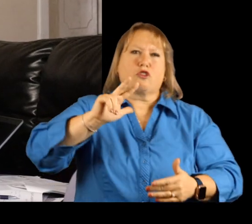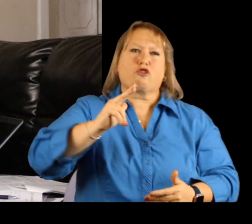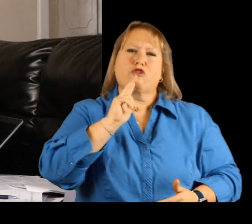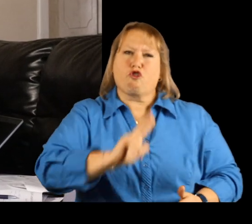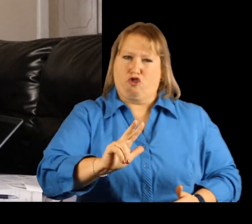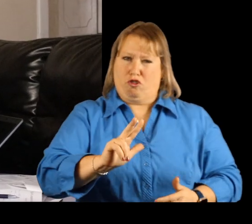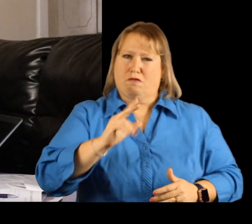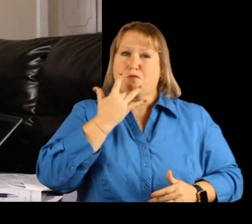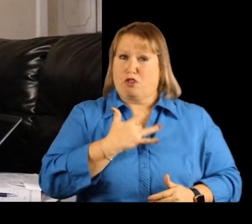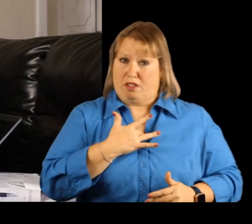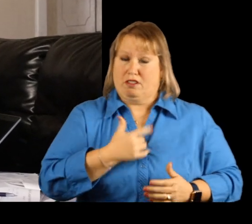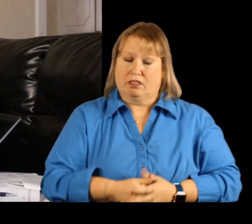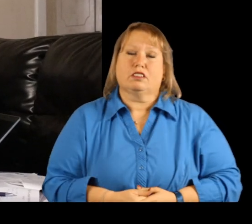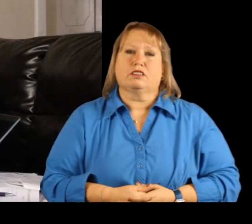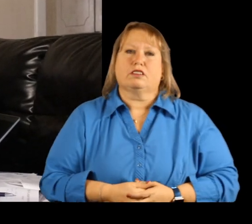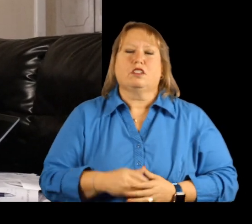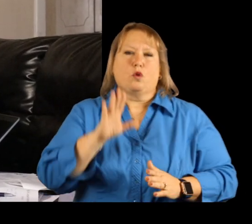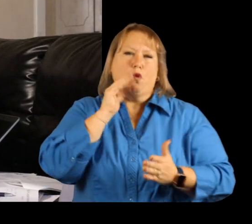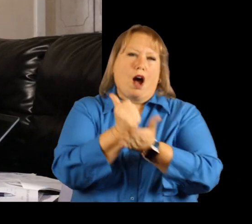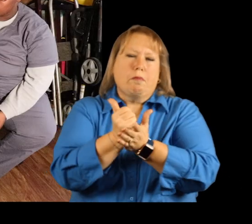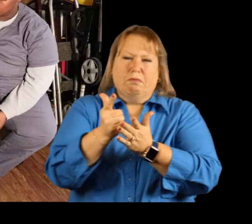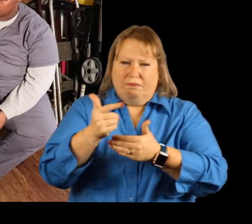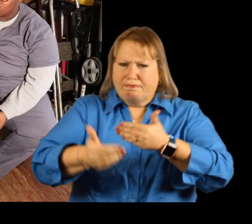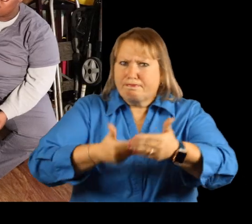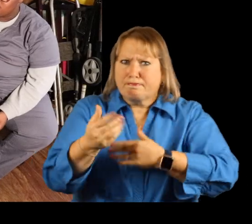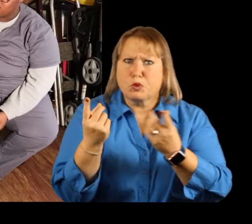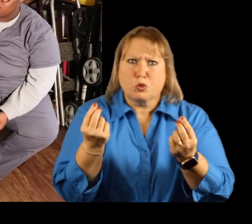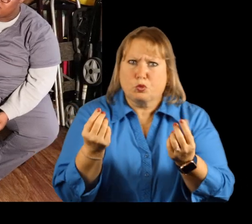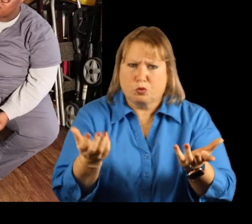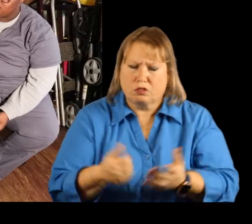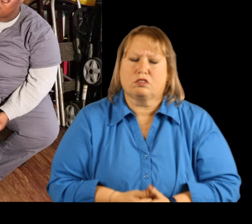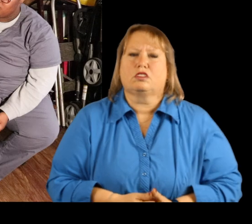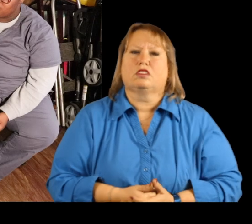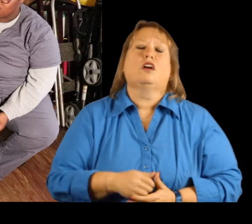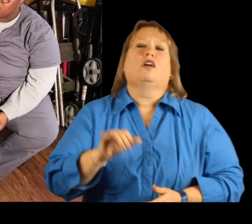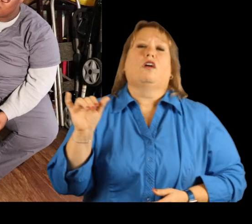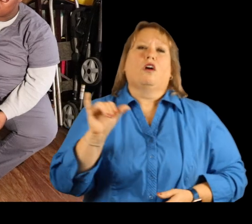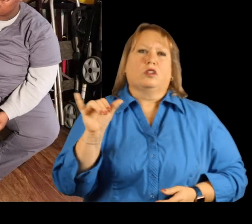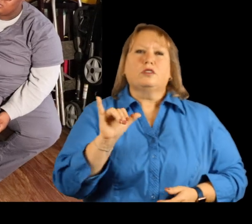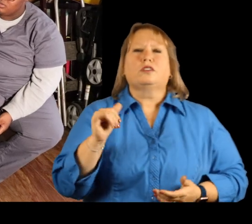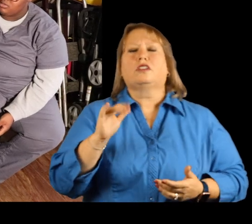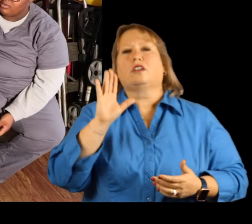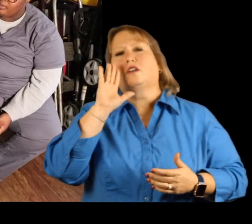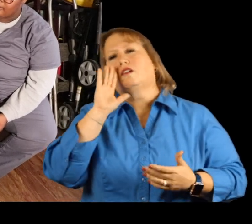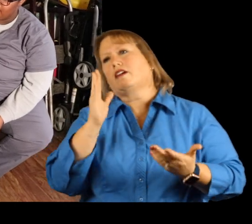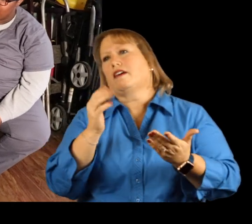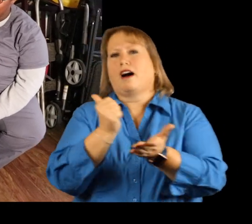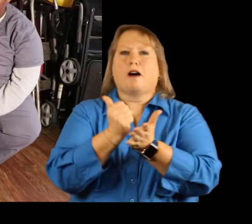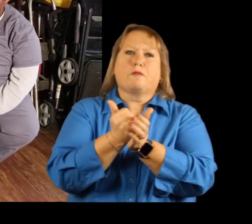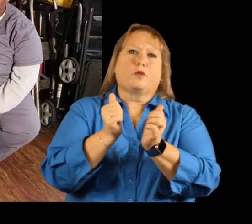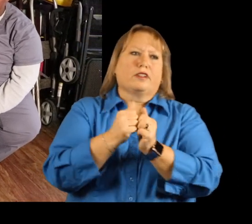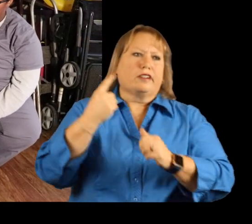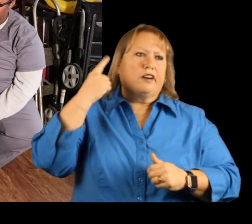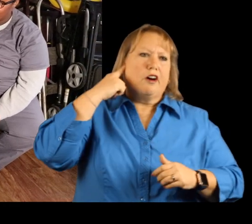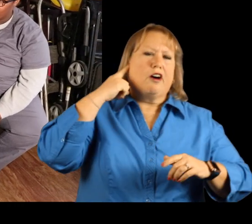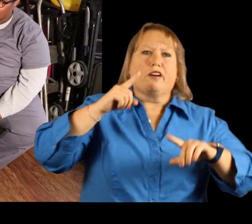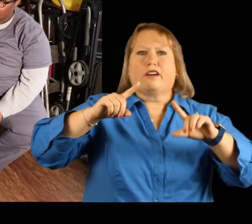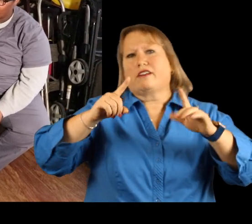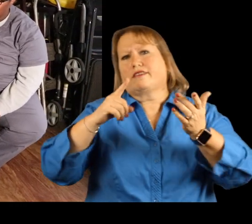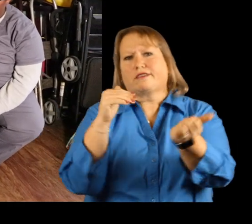um, I will help guide that process. And then also if you have audio appointments, ear, noise and throat doctor